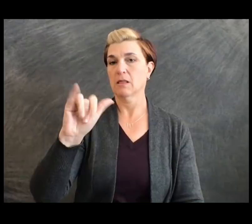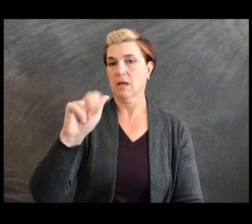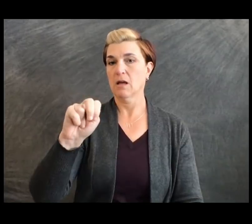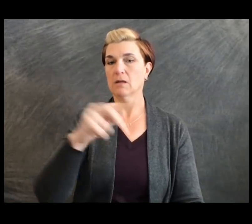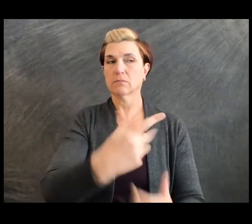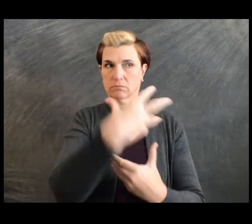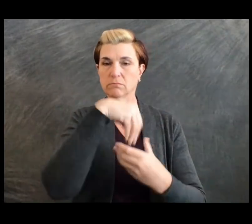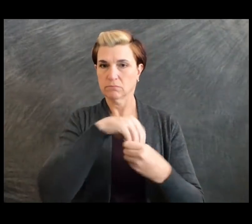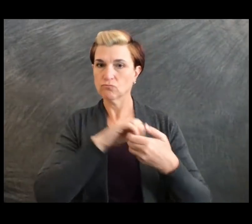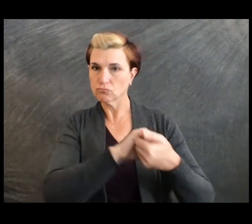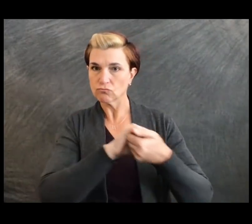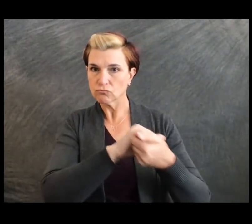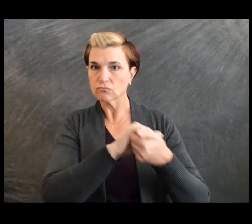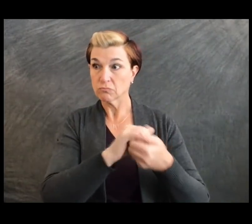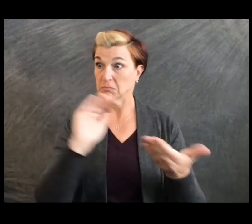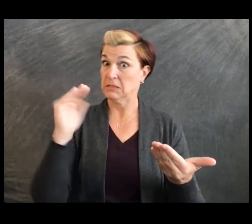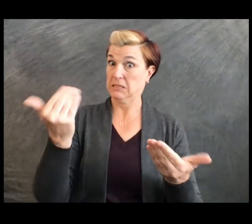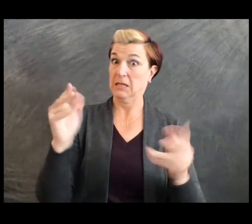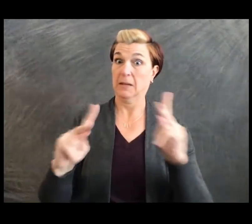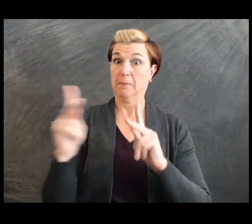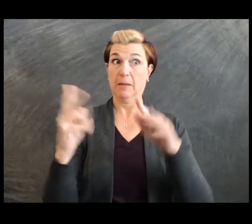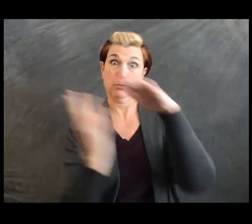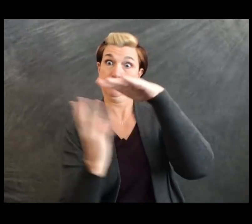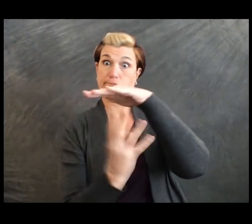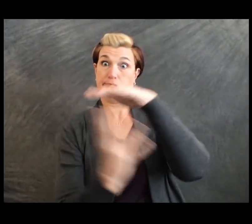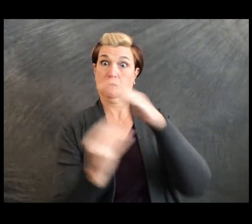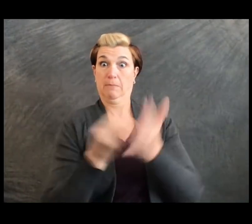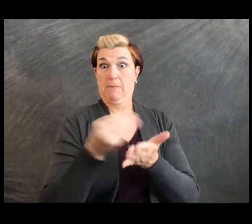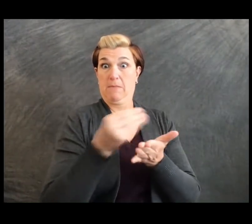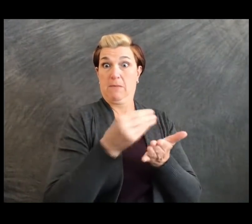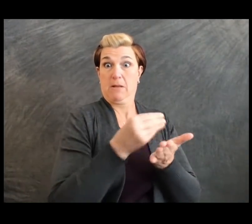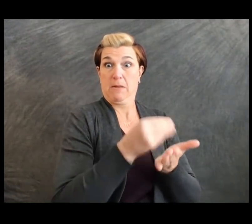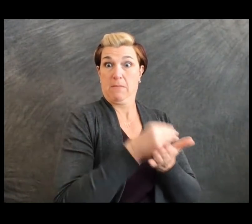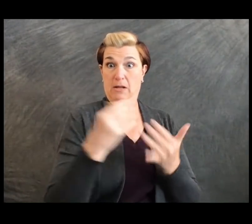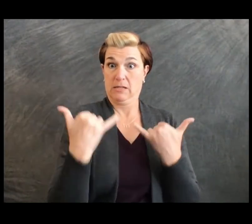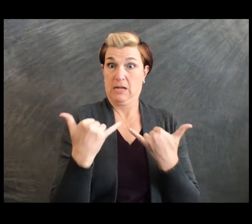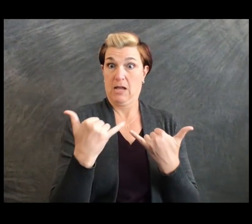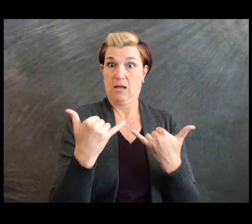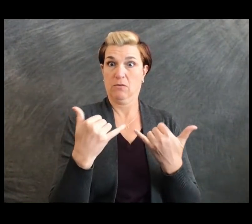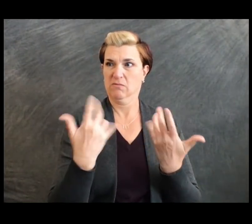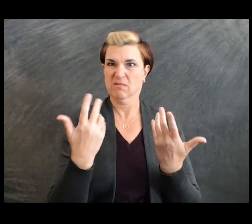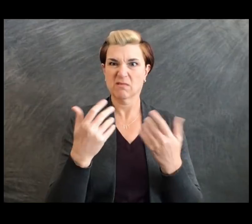buying more than even a clip at Christmas by substantial numbers pretty